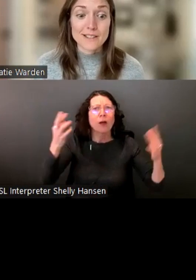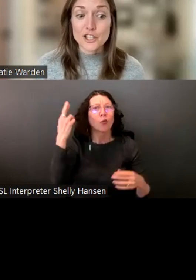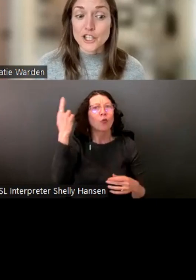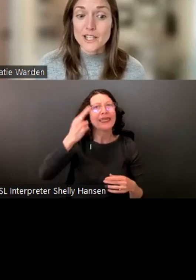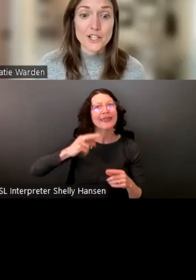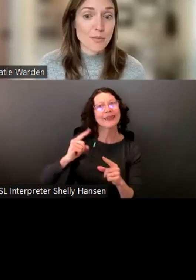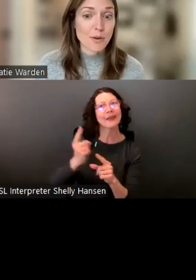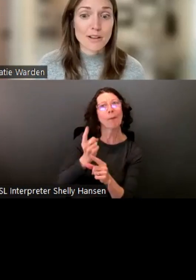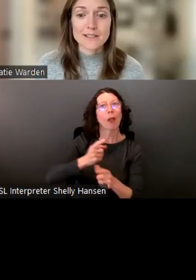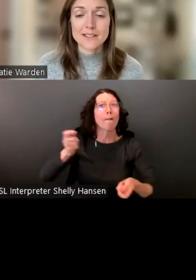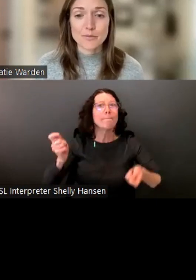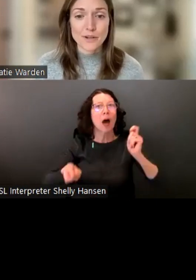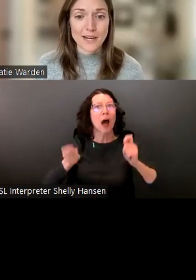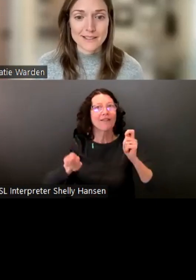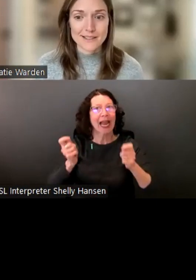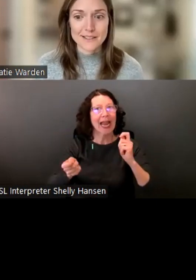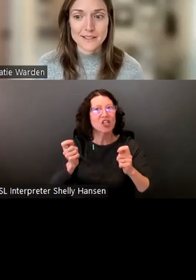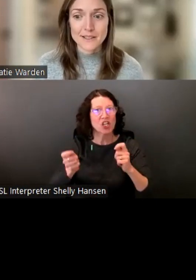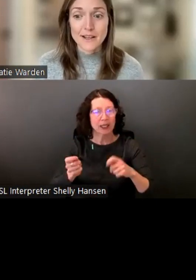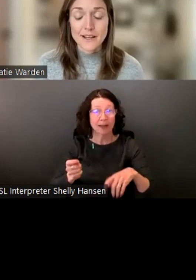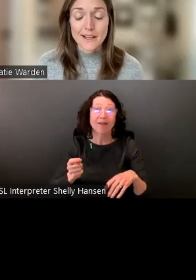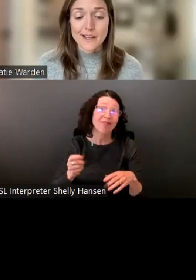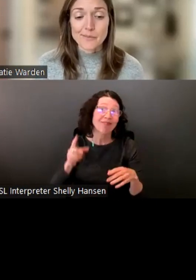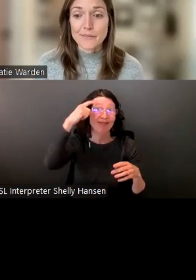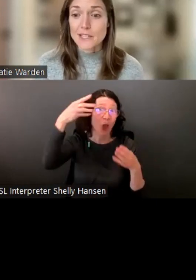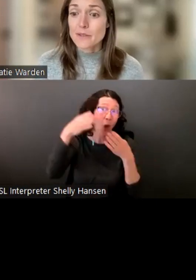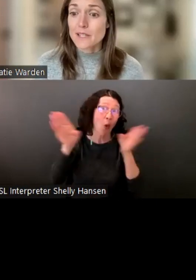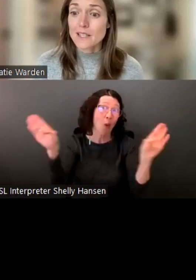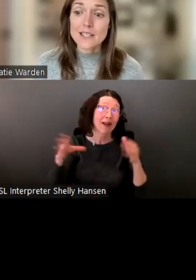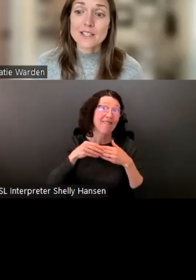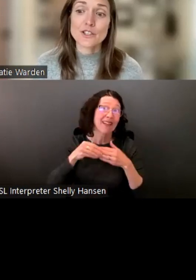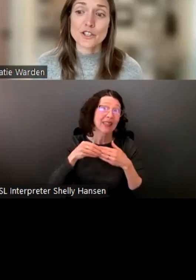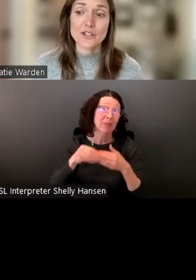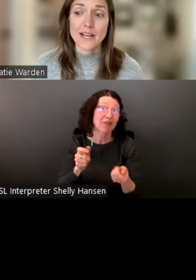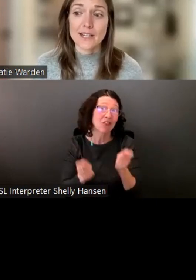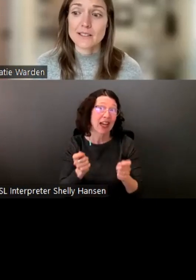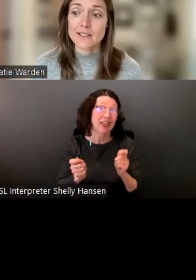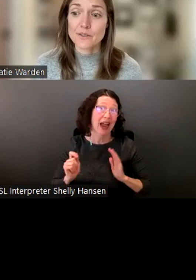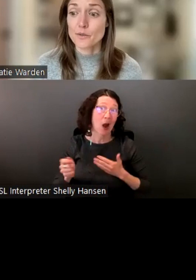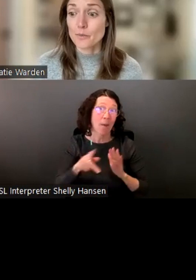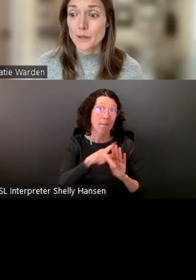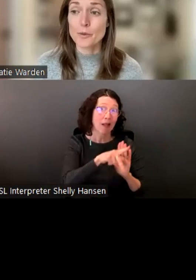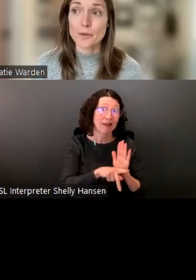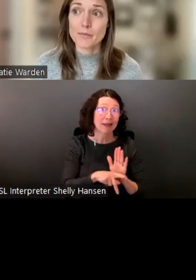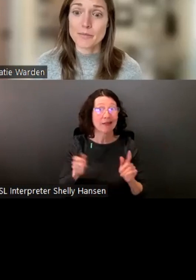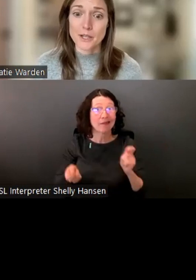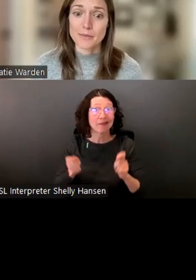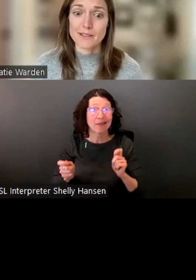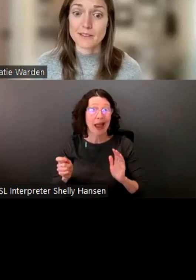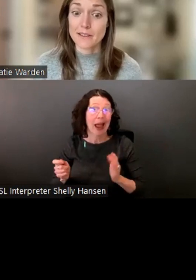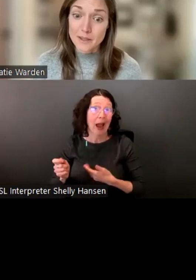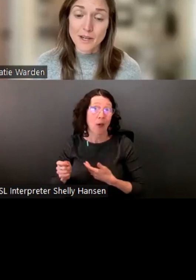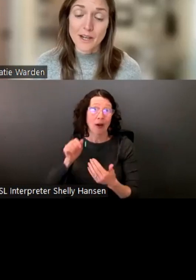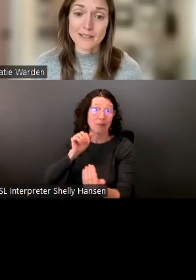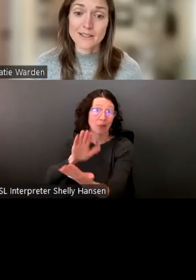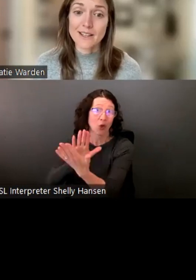to changing our policies and practices. That's been key to ensuring access for people with impairments like mine